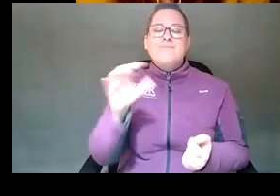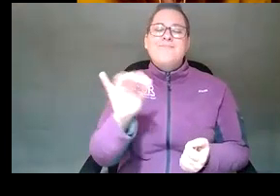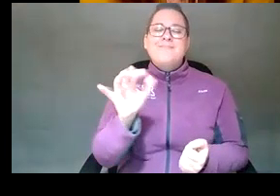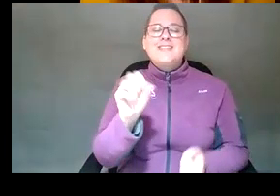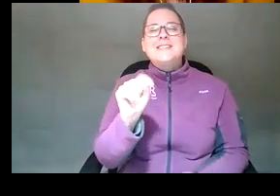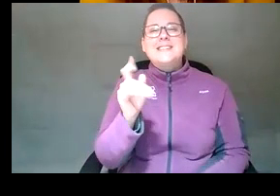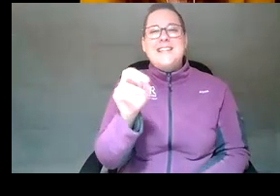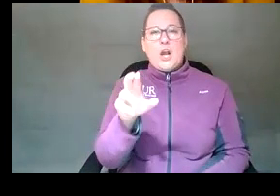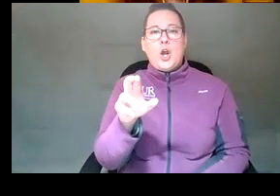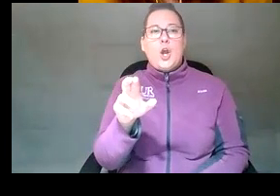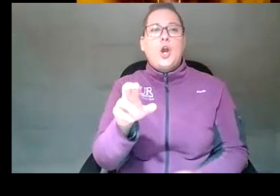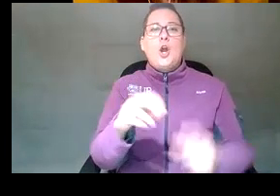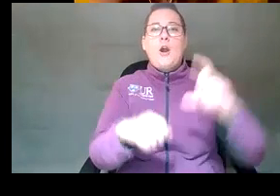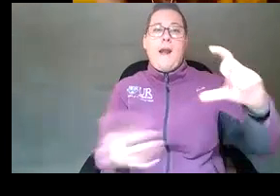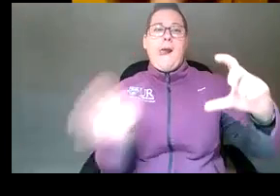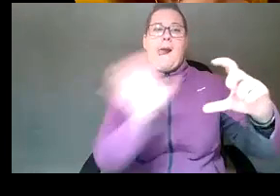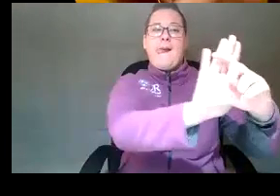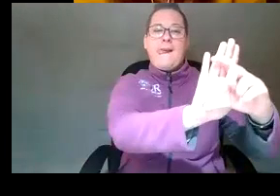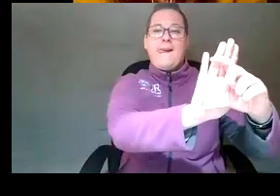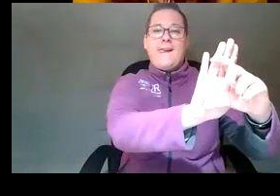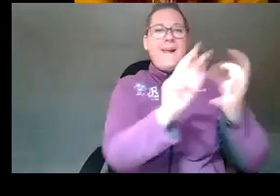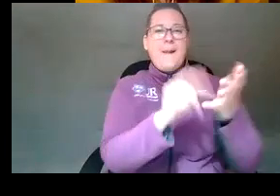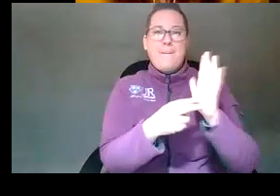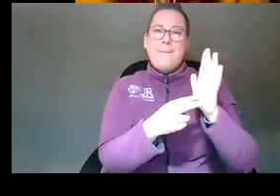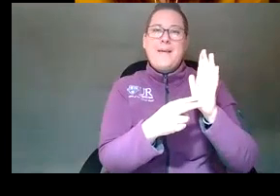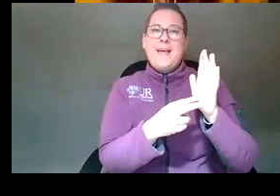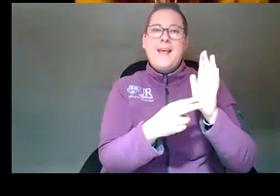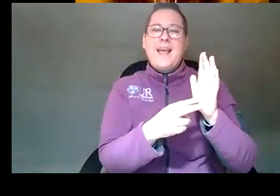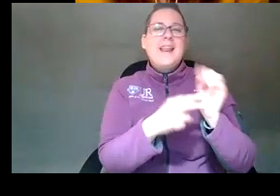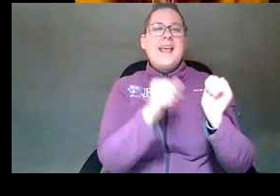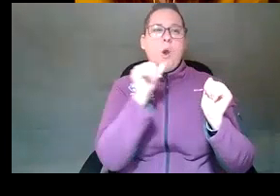them wanting to just watch themselves rather than engage with the tasks of the session